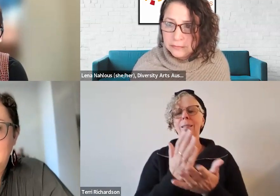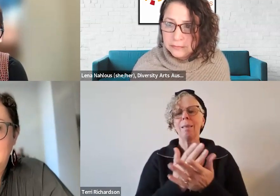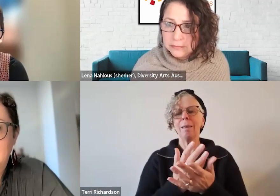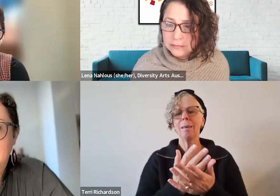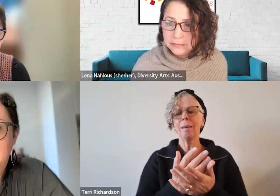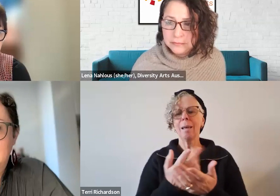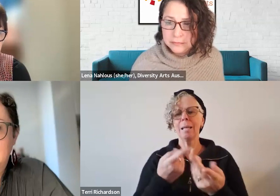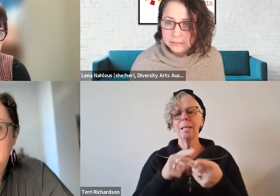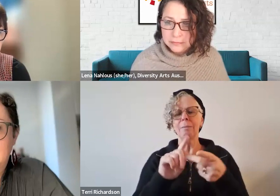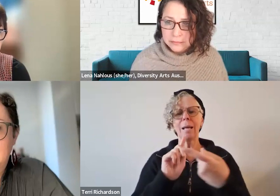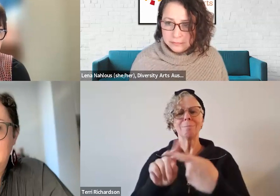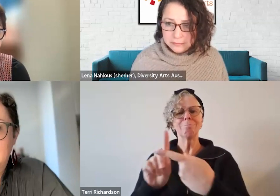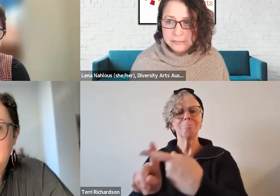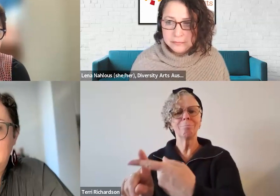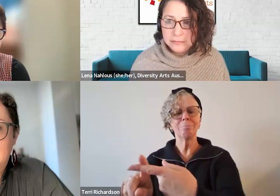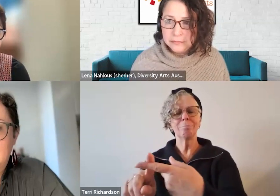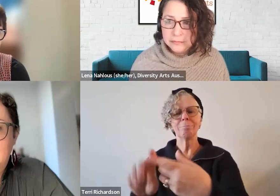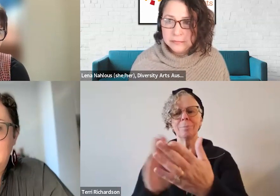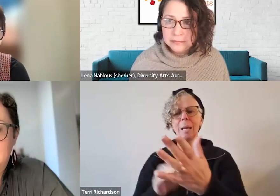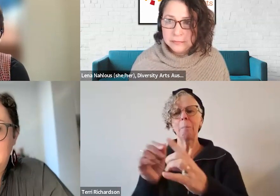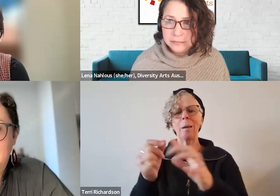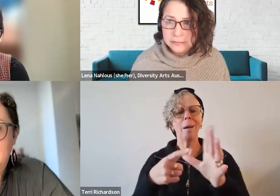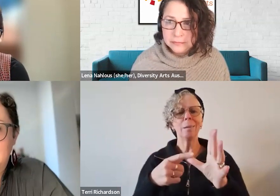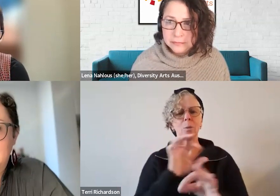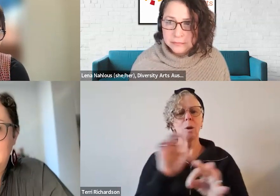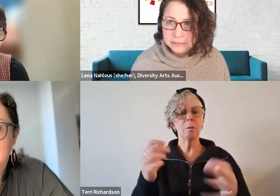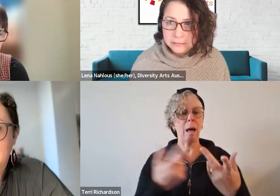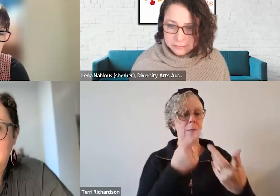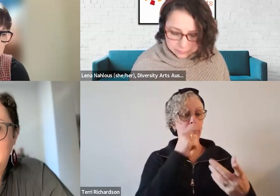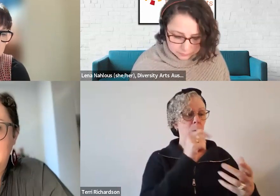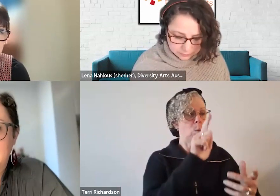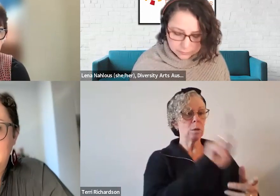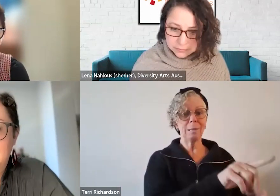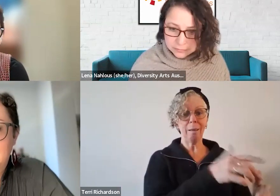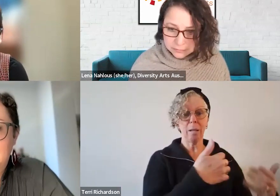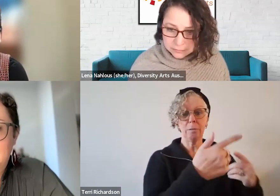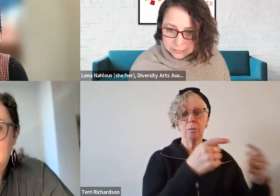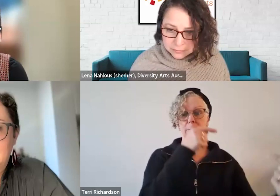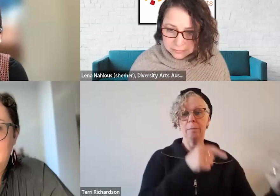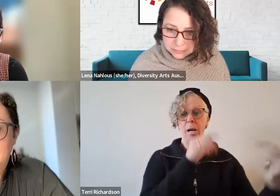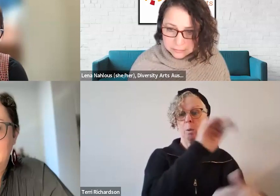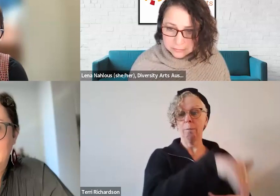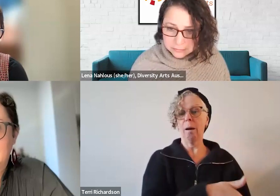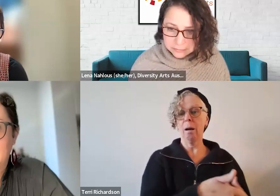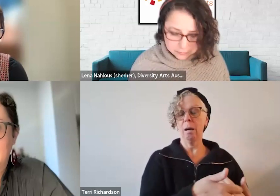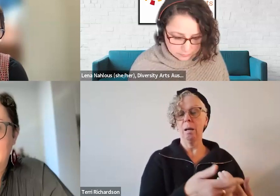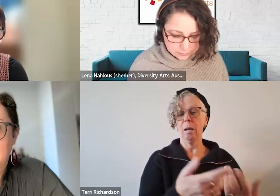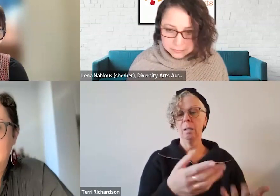funding for the NPAs and everybody else has to fight for the scraps. And while that's the funding regime,